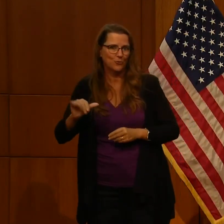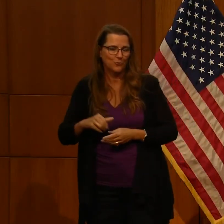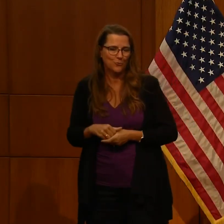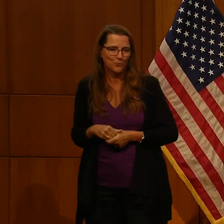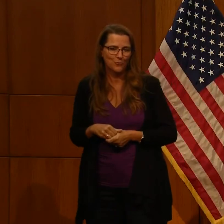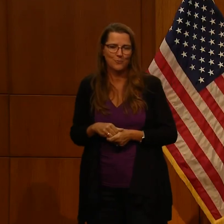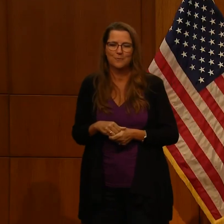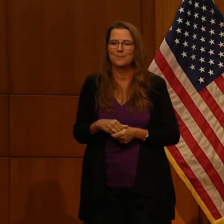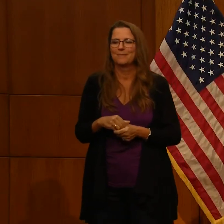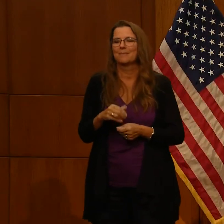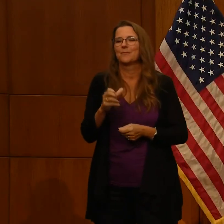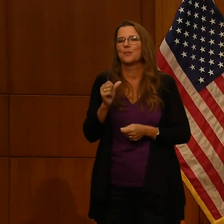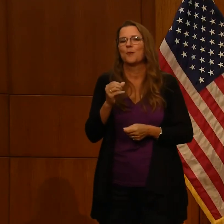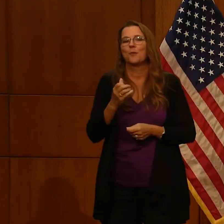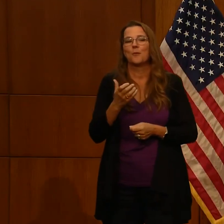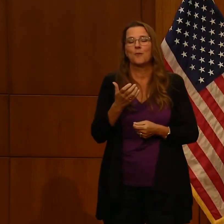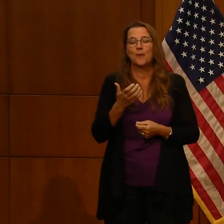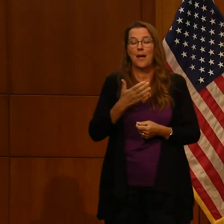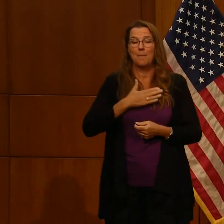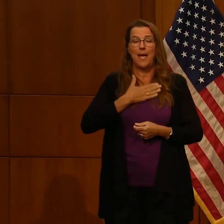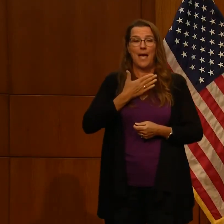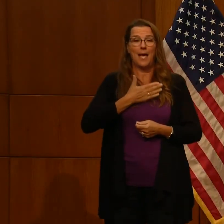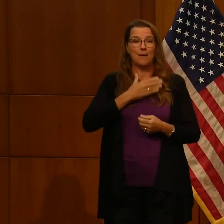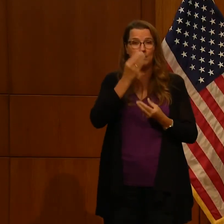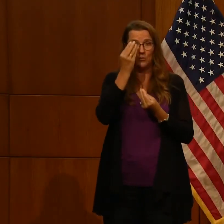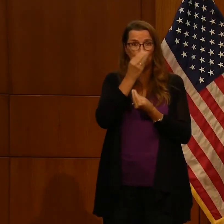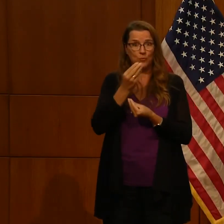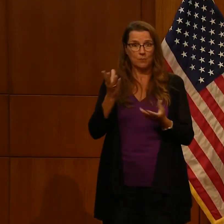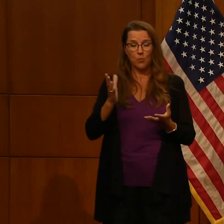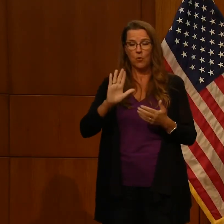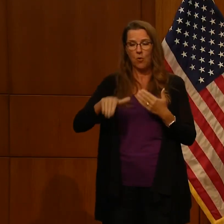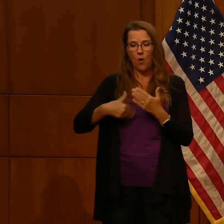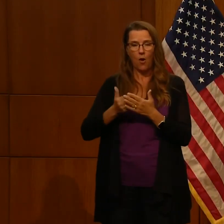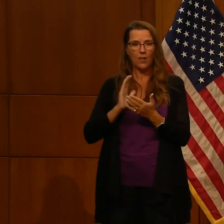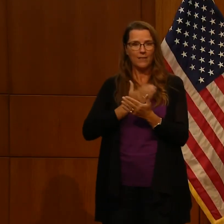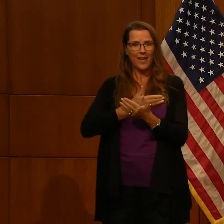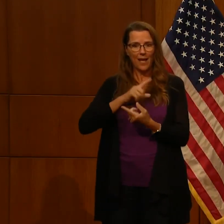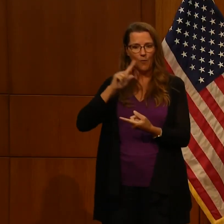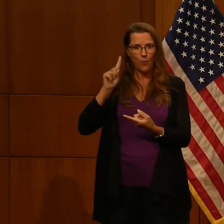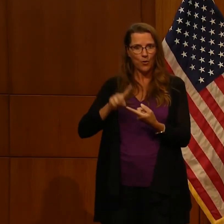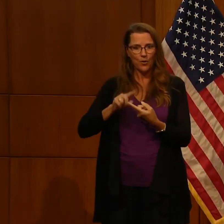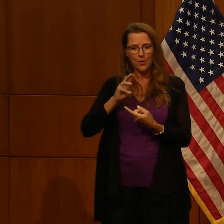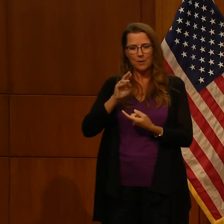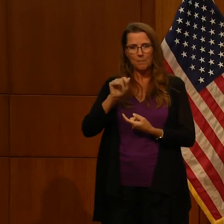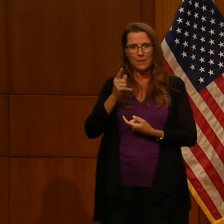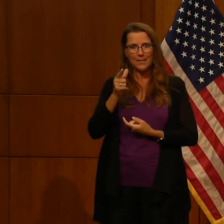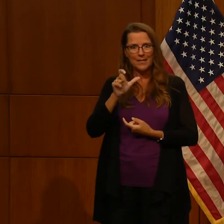TEACH READING AS WELL. I AM HAPPY TO REPORT THAT ALL OF THE